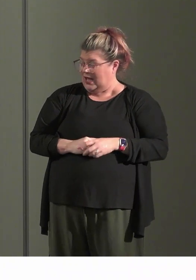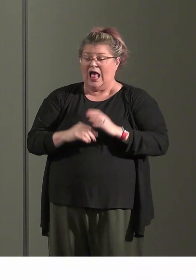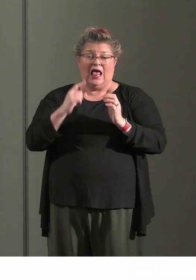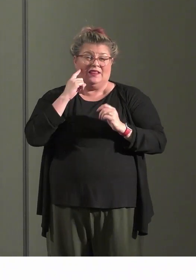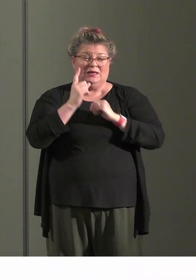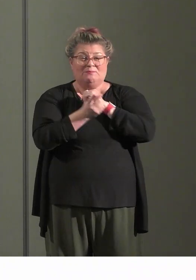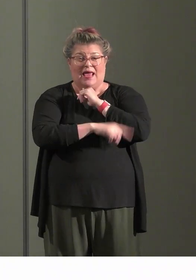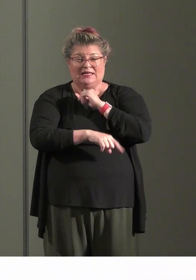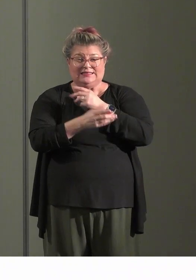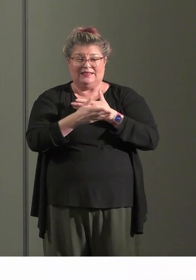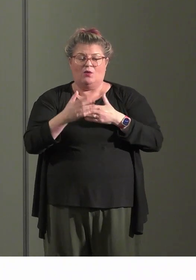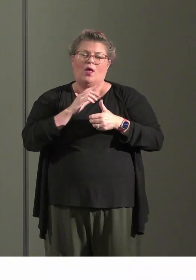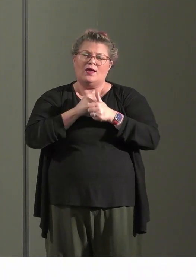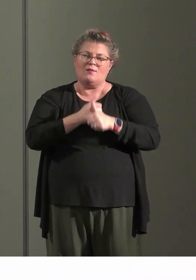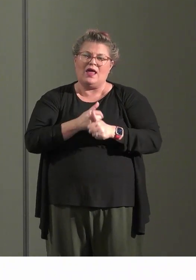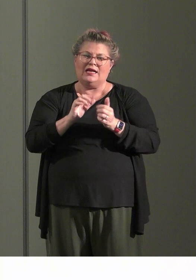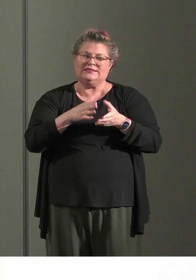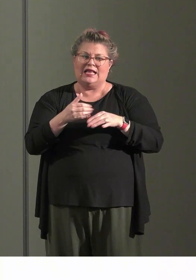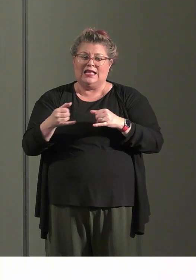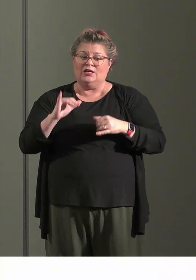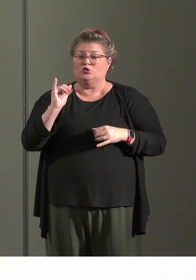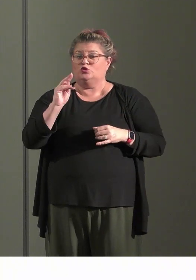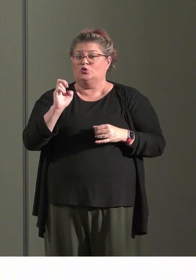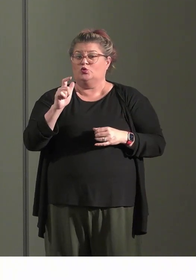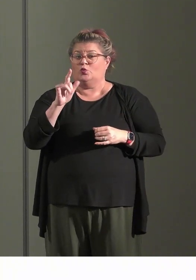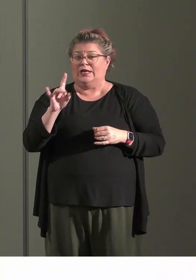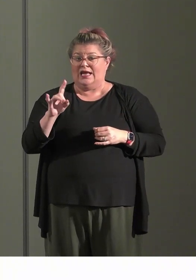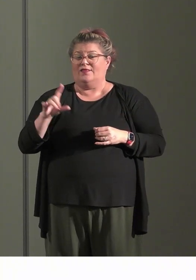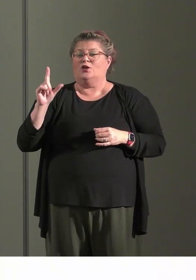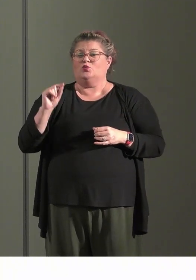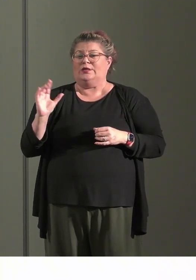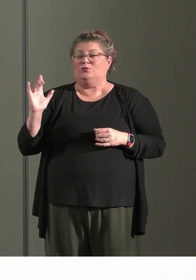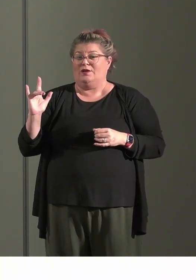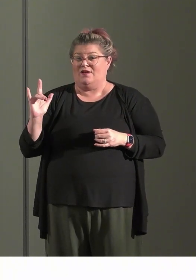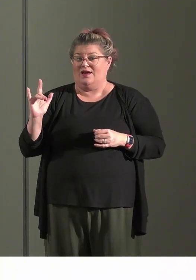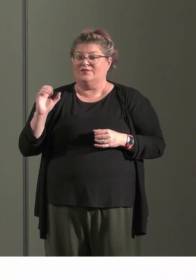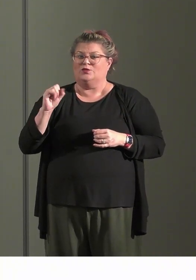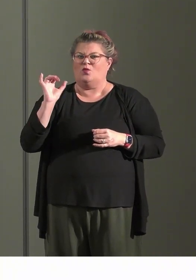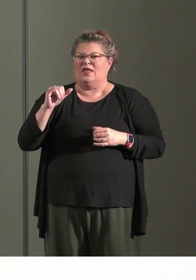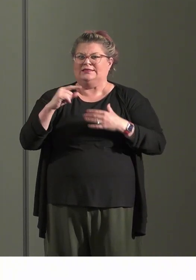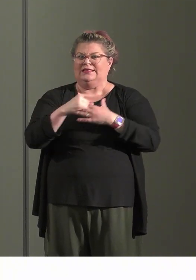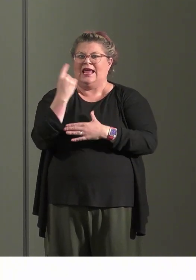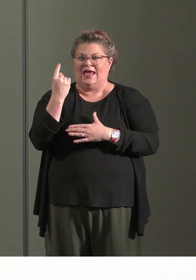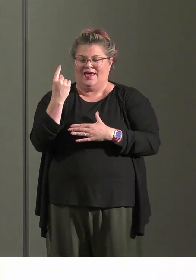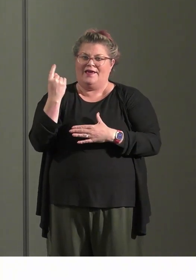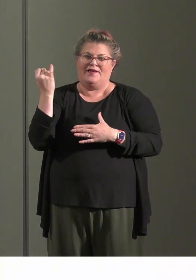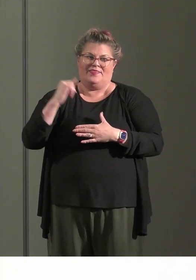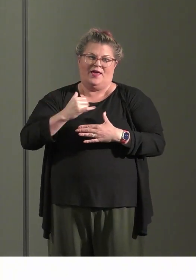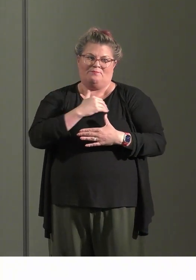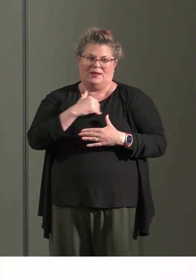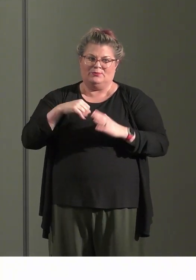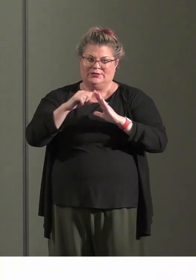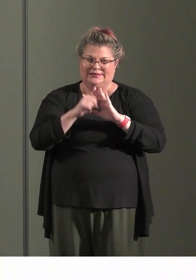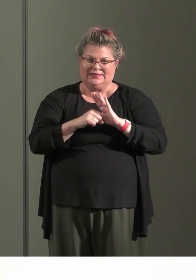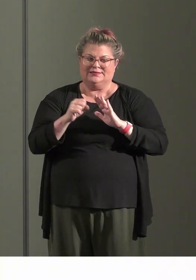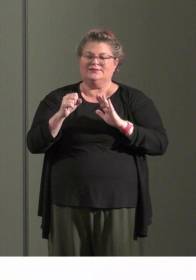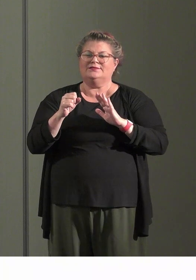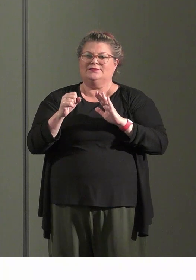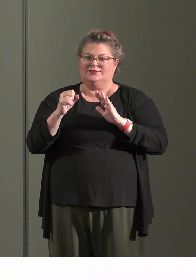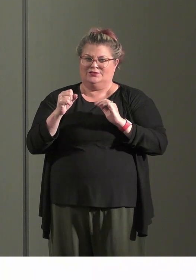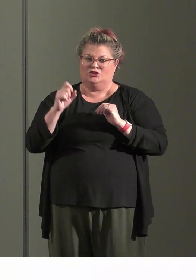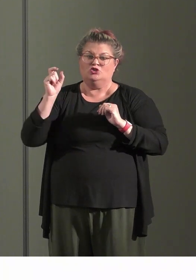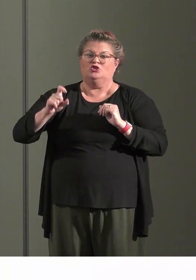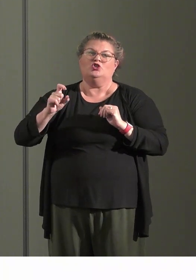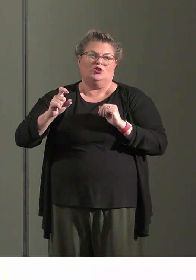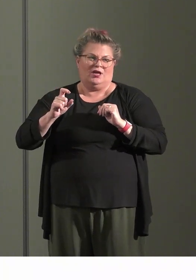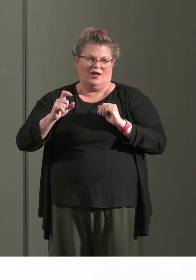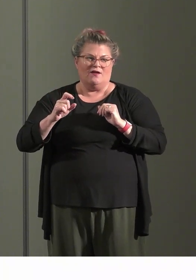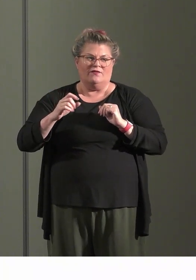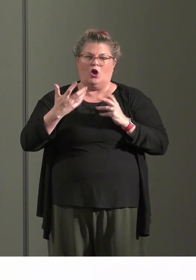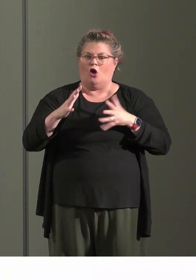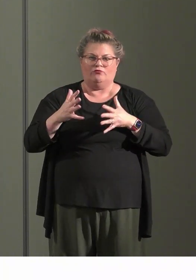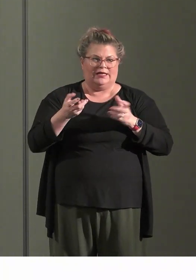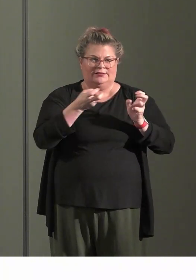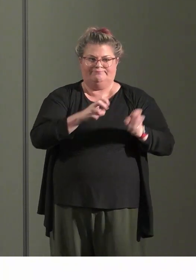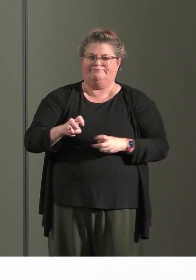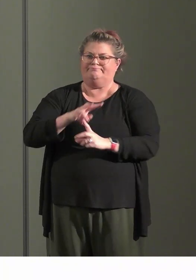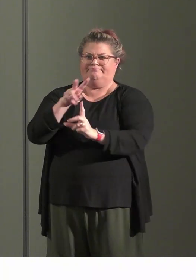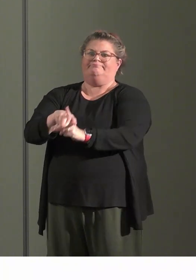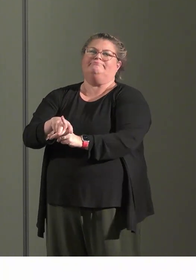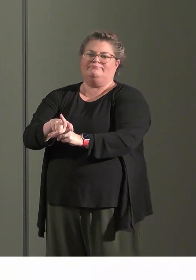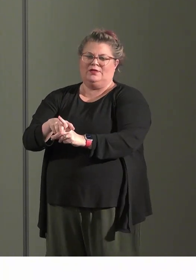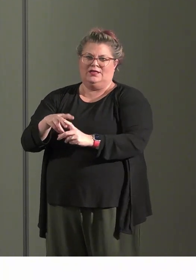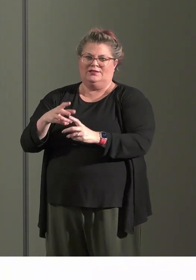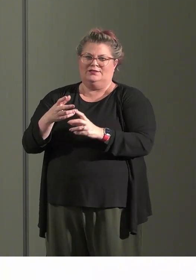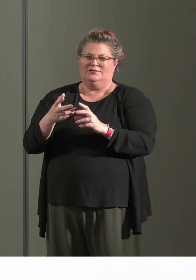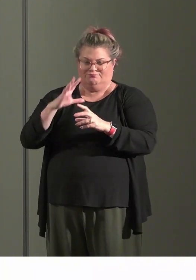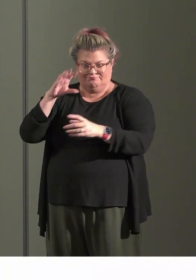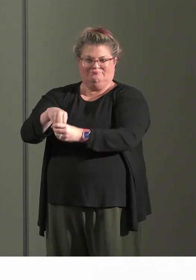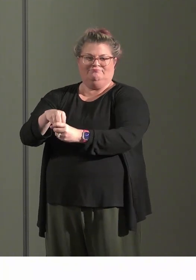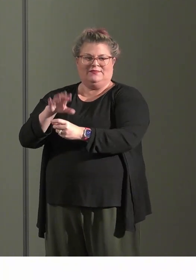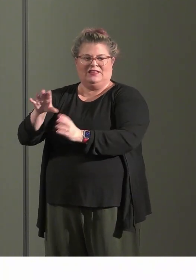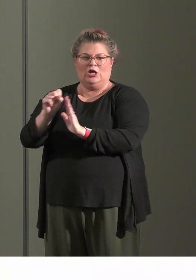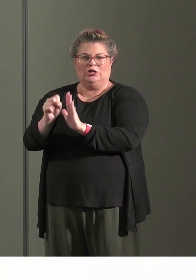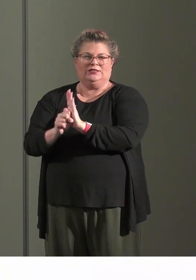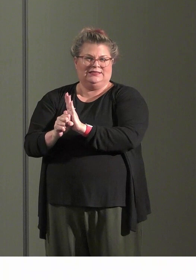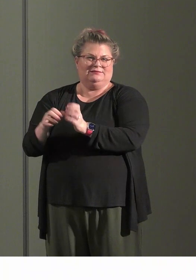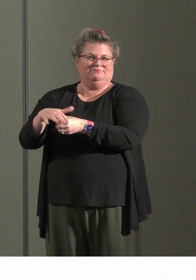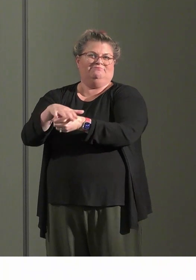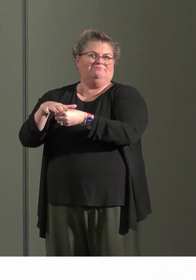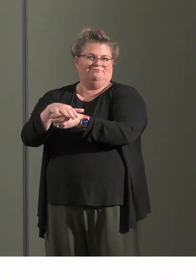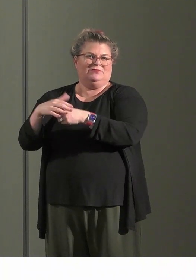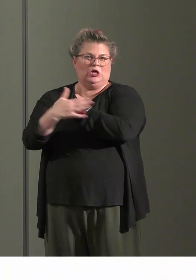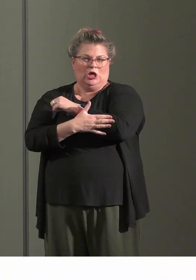The compliance deadline is June 28, 2025 they transpose by to 2022. They are required